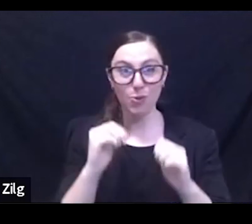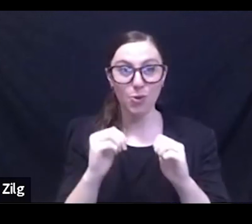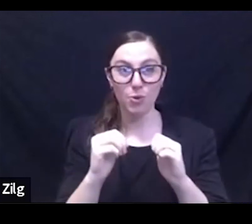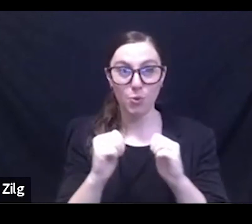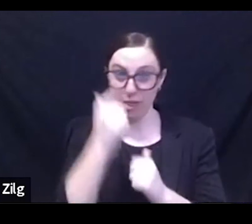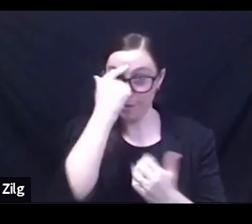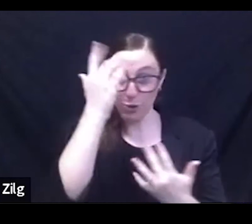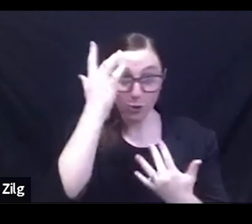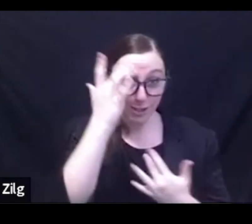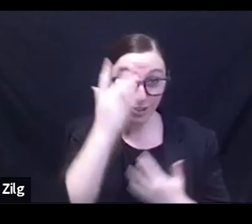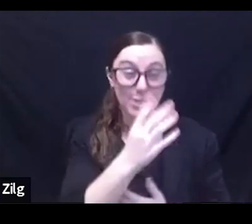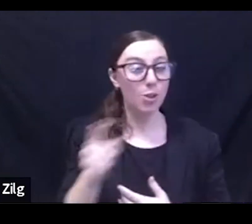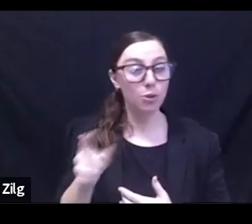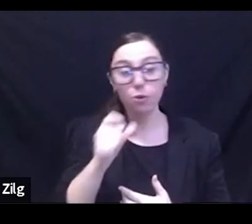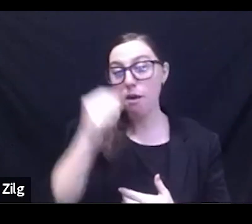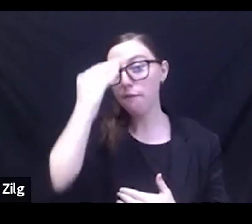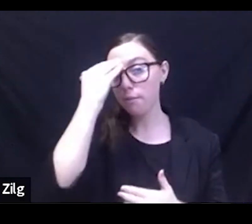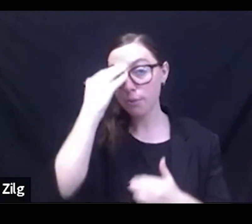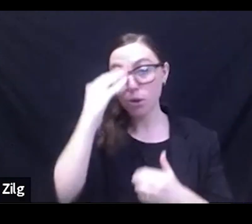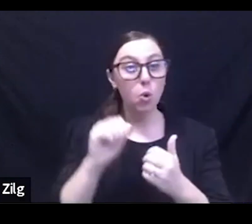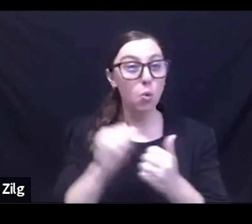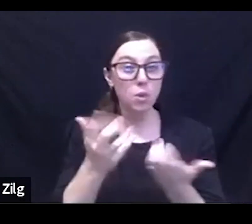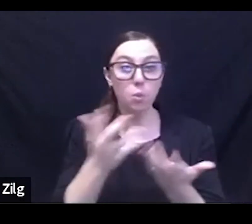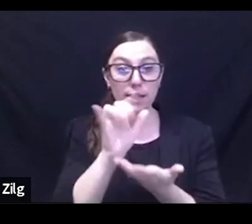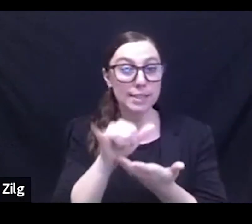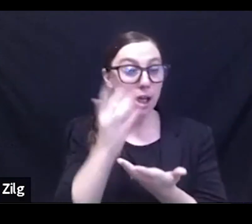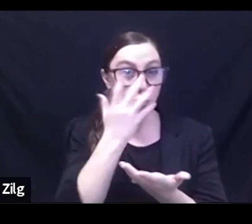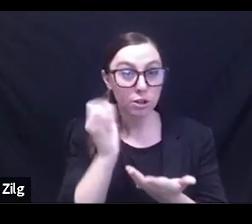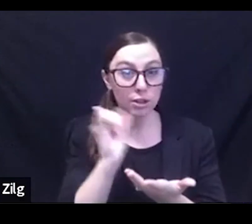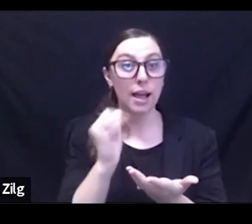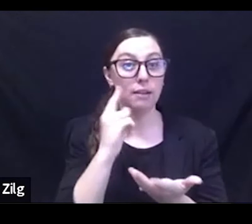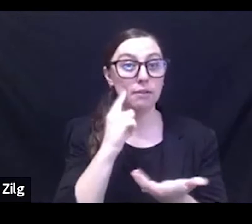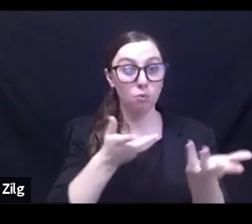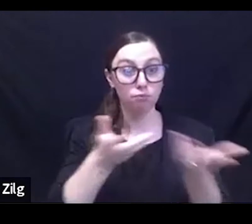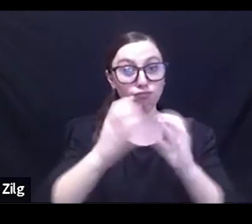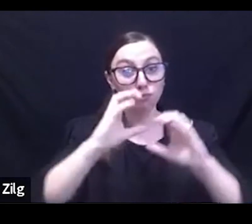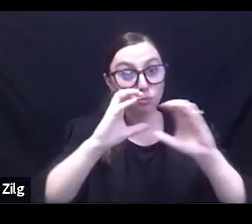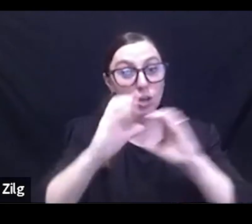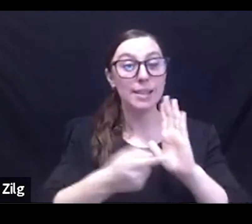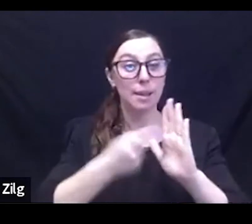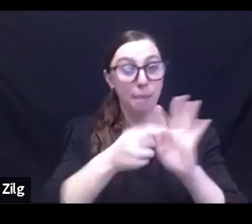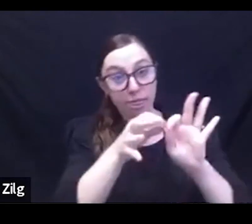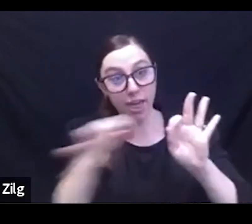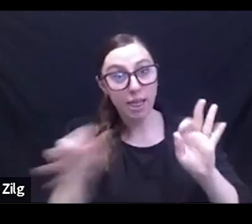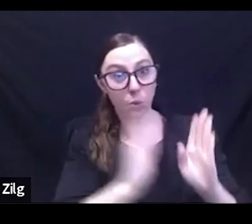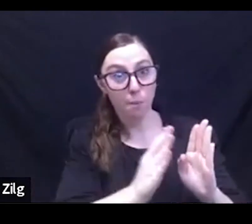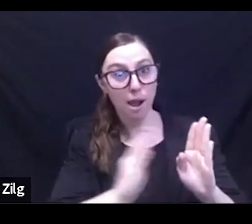familiar with mental illness or what that symptomology looks like and what that sometimes that language pattern looks like.